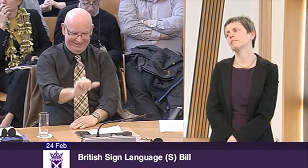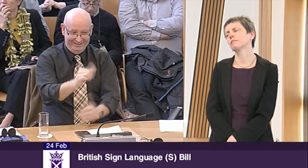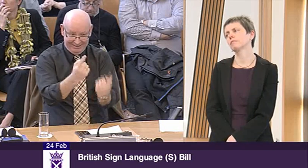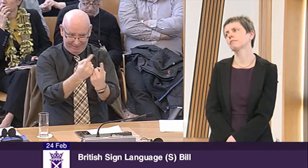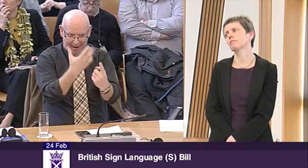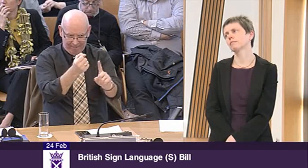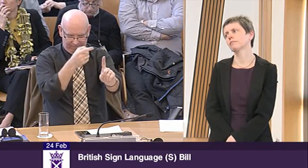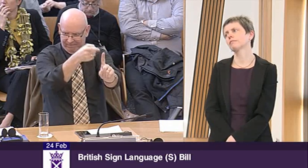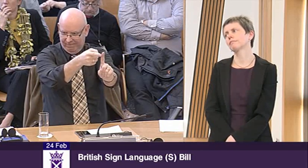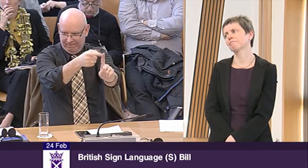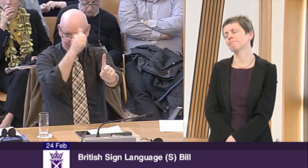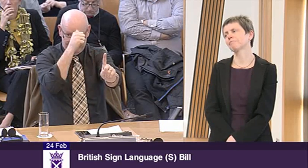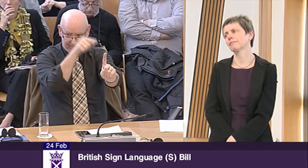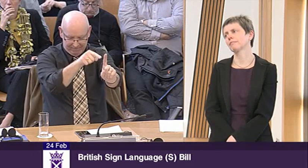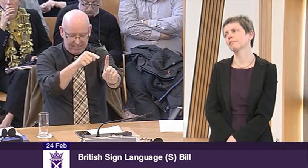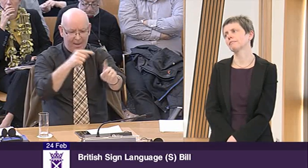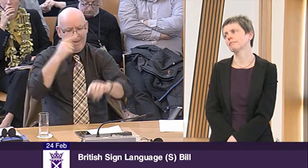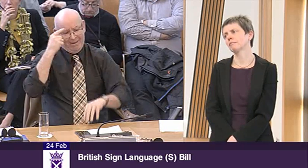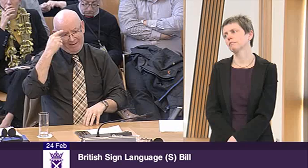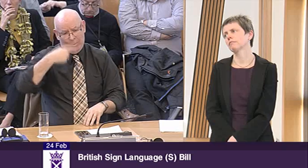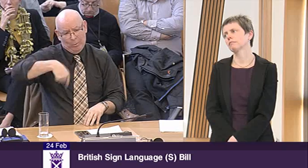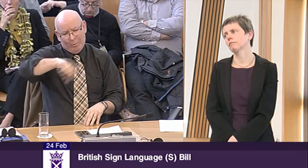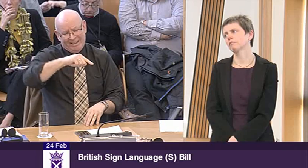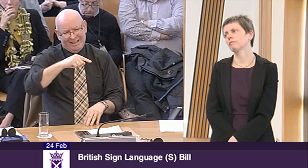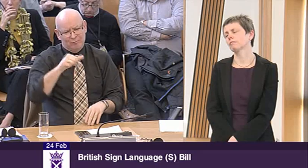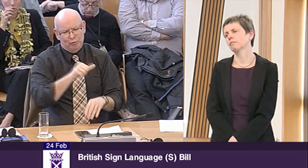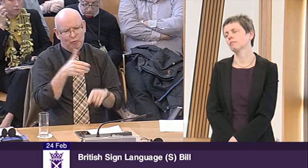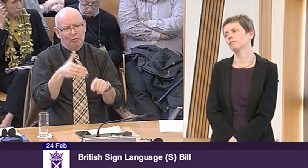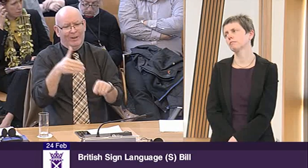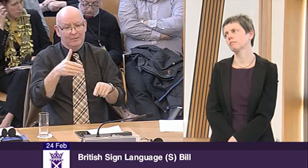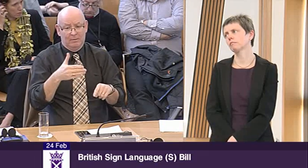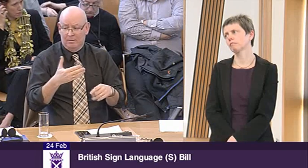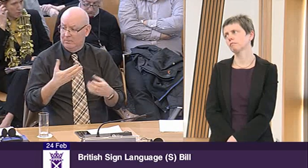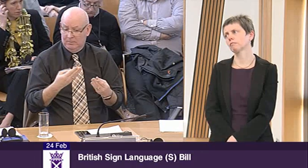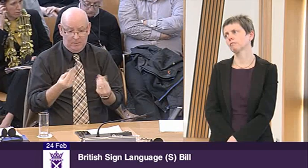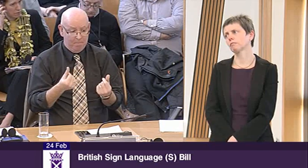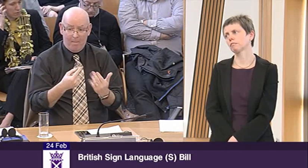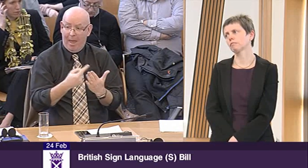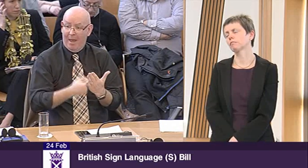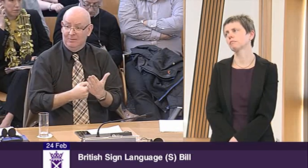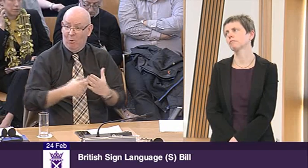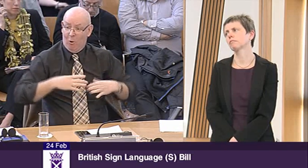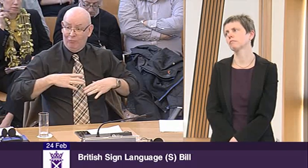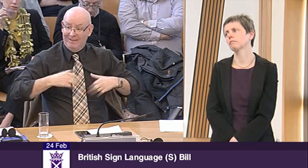an individual’s lifespan, but we would like some long-term goals and aspirations to be